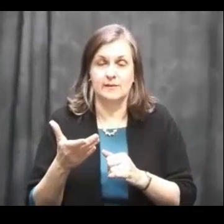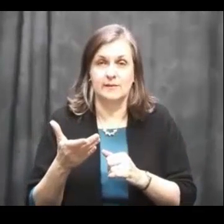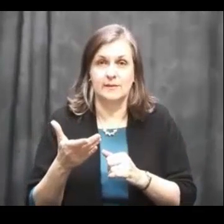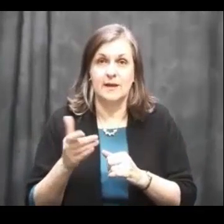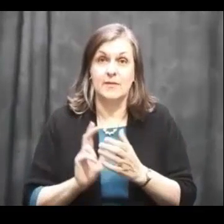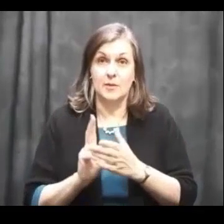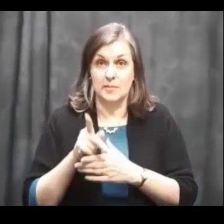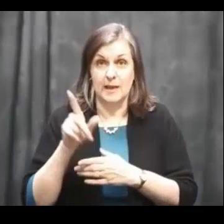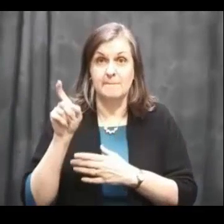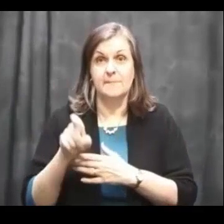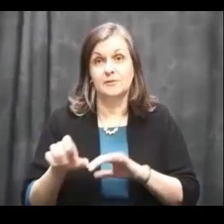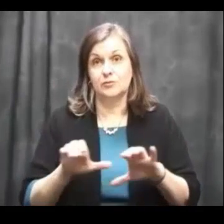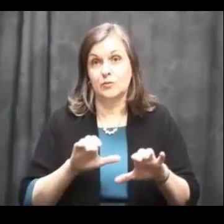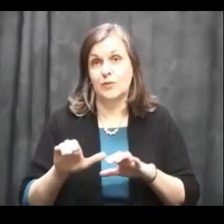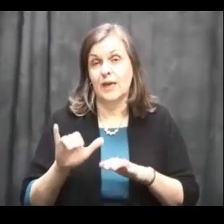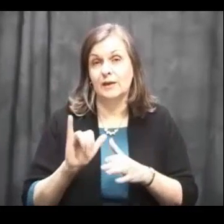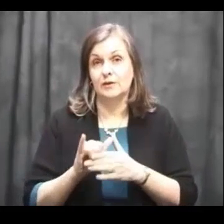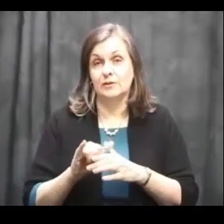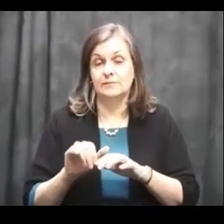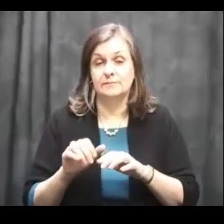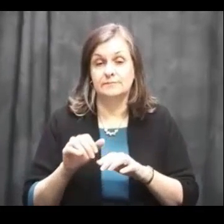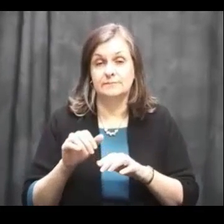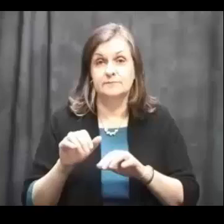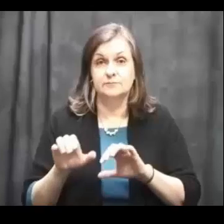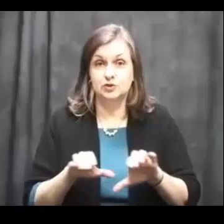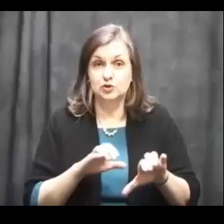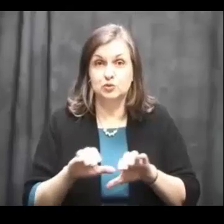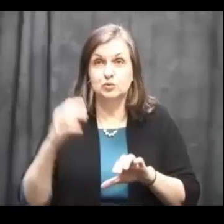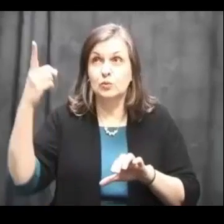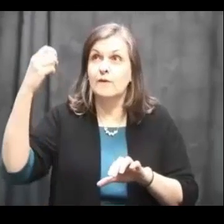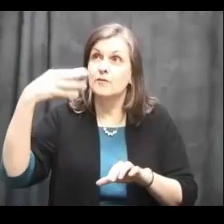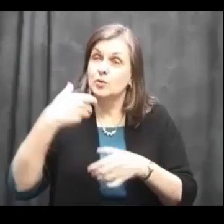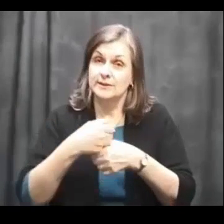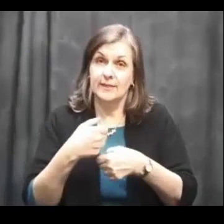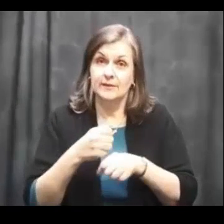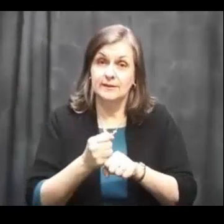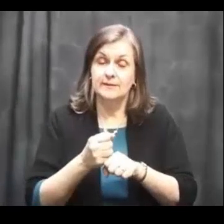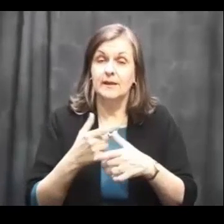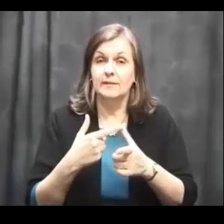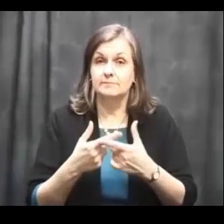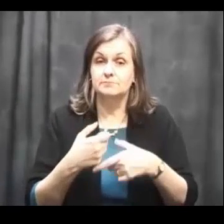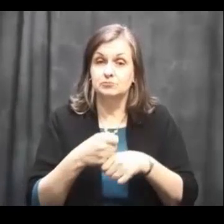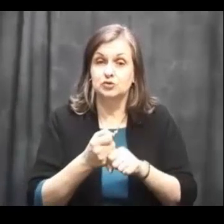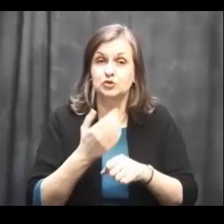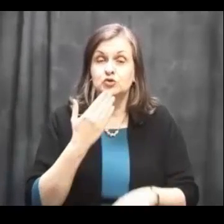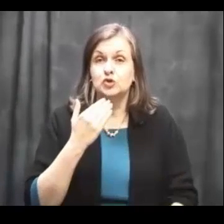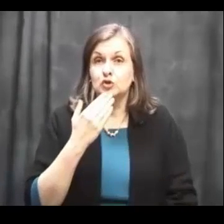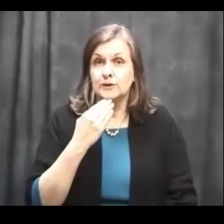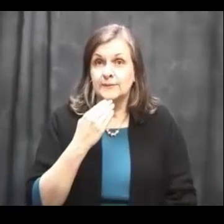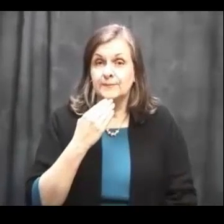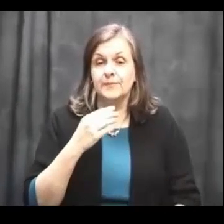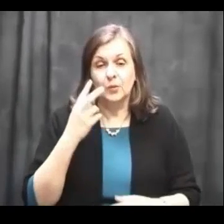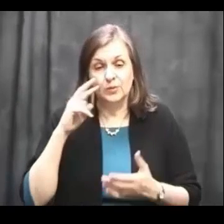must do this in order to perform photosynthesis and produce sugars